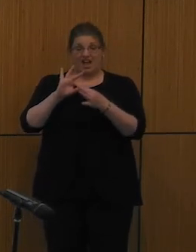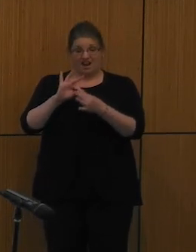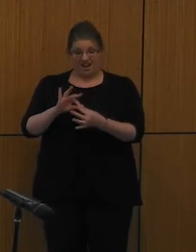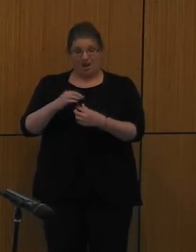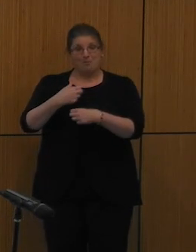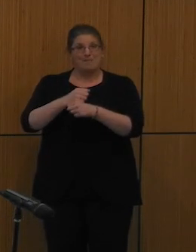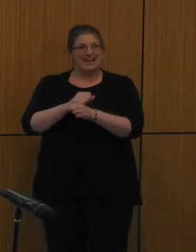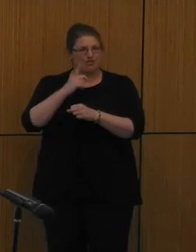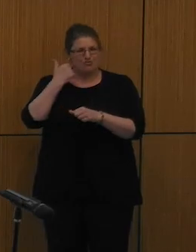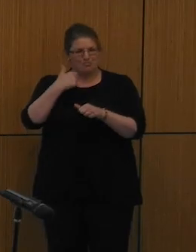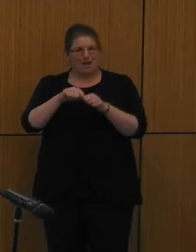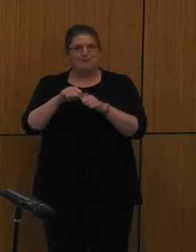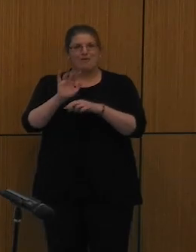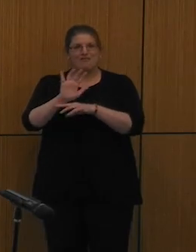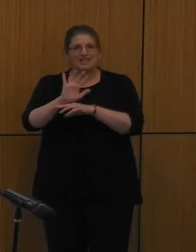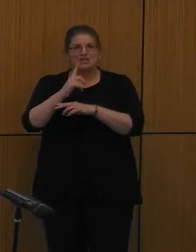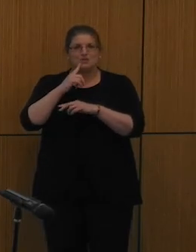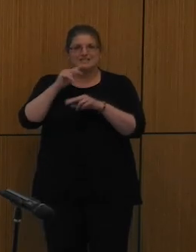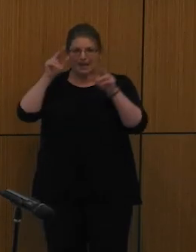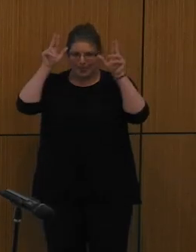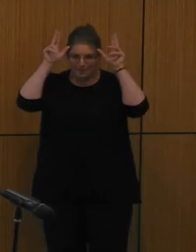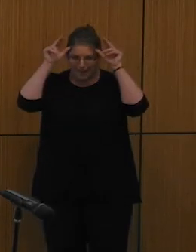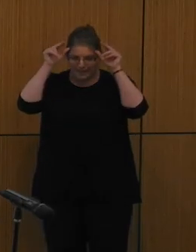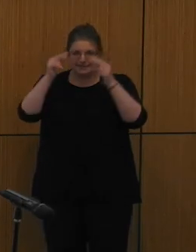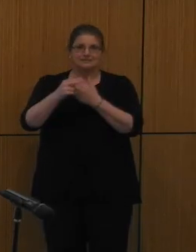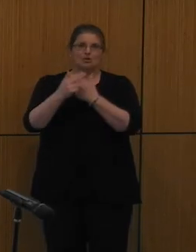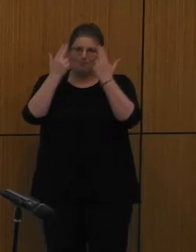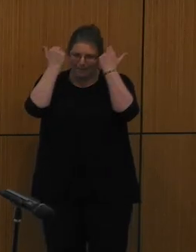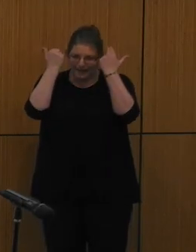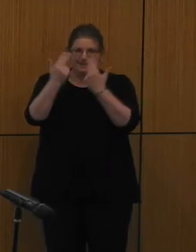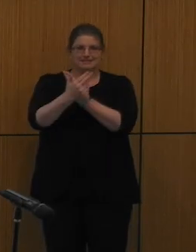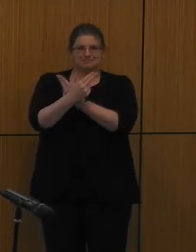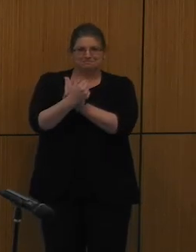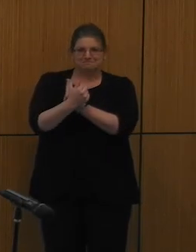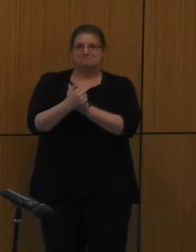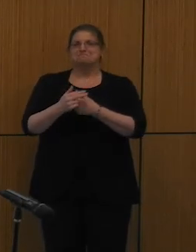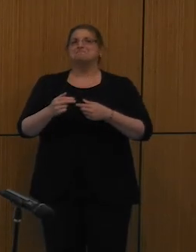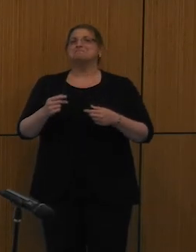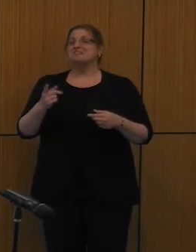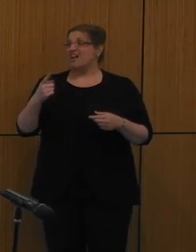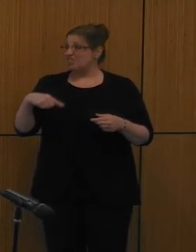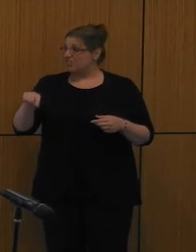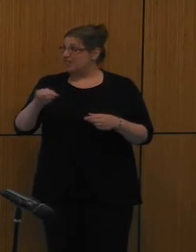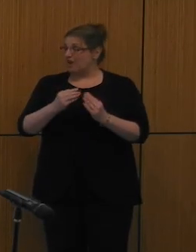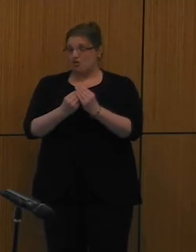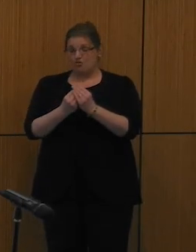because the bunnies here are analogously, oxidizing iron two to iron three.